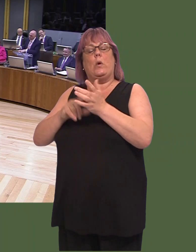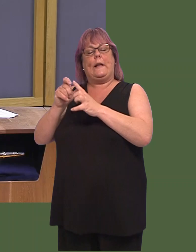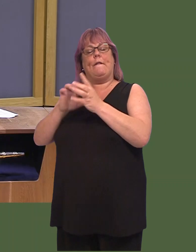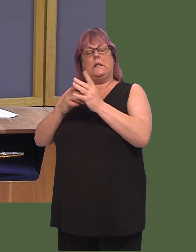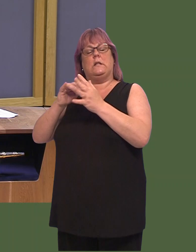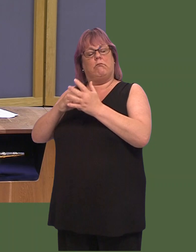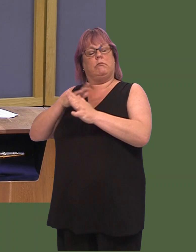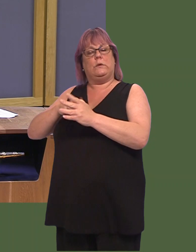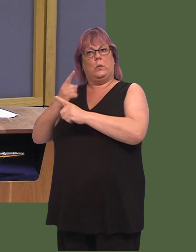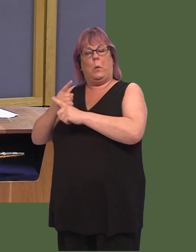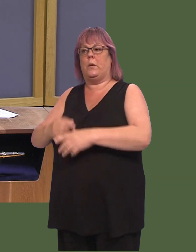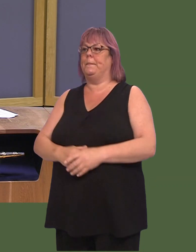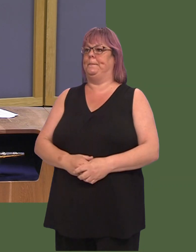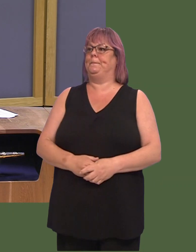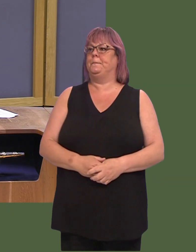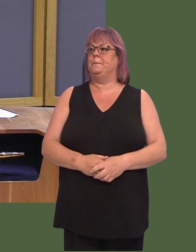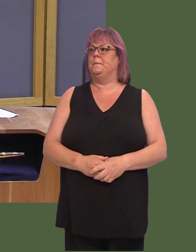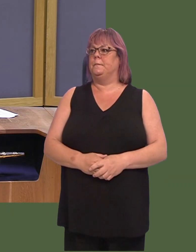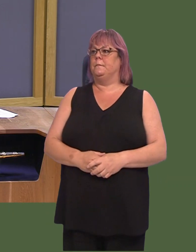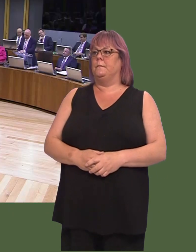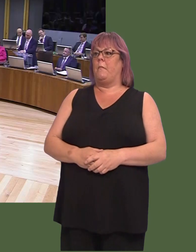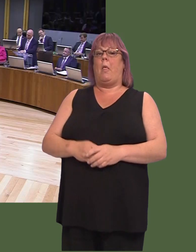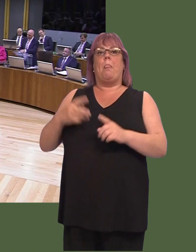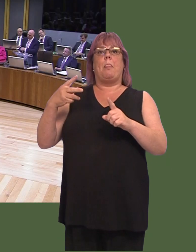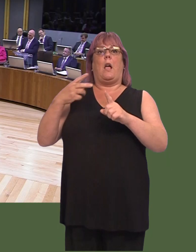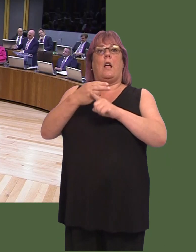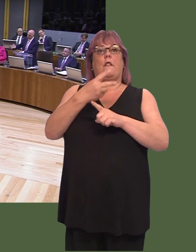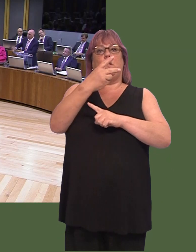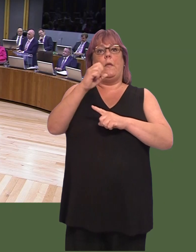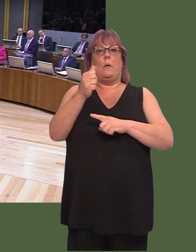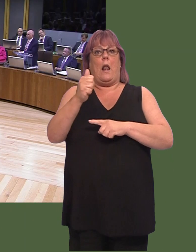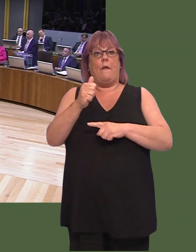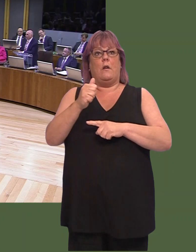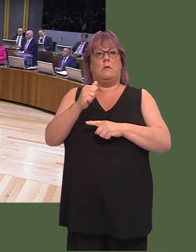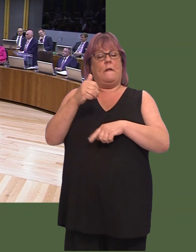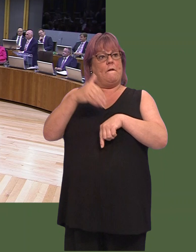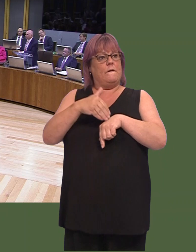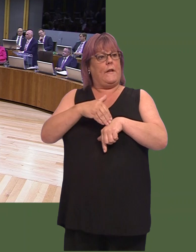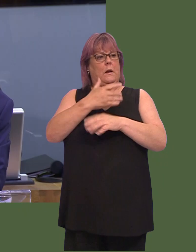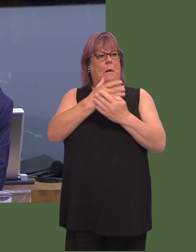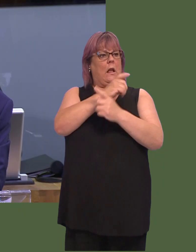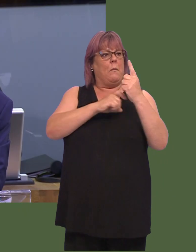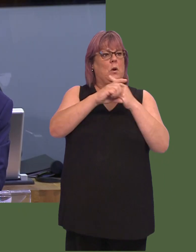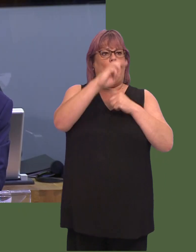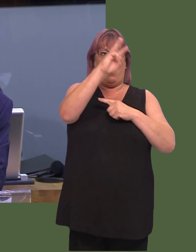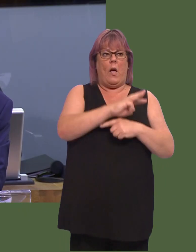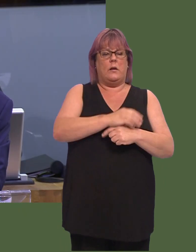First Minister, the effects of the cuts back in 2011 are still being felt by communities across Wales today.